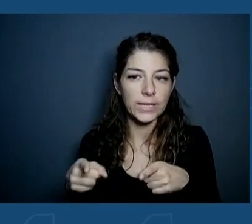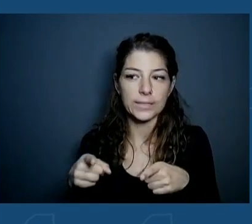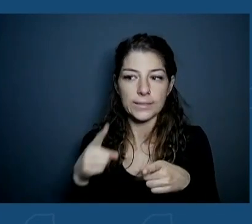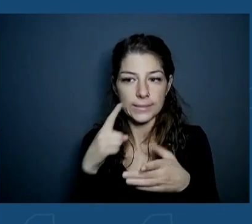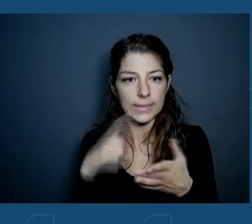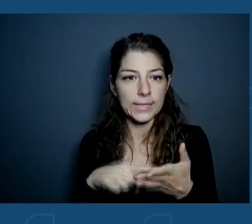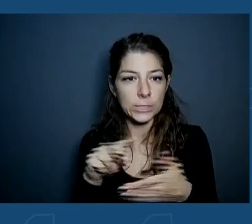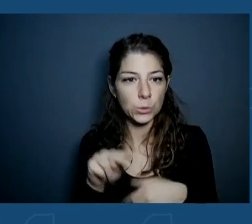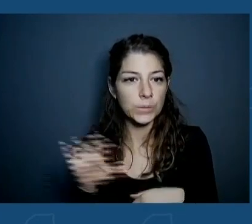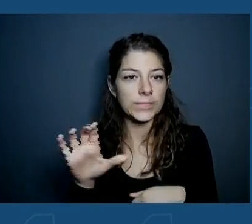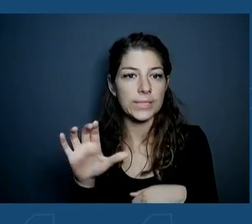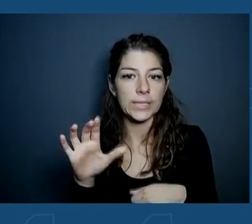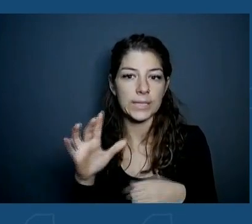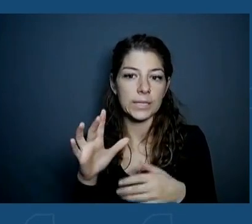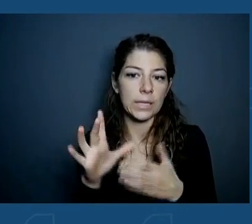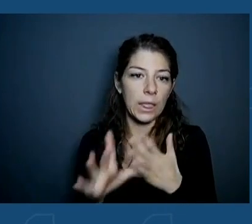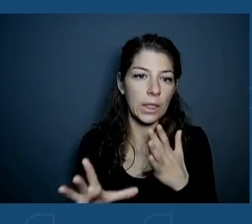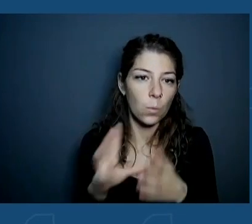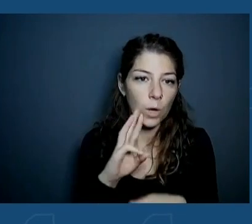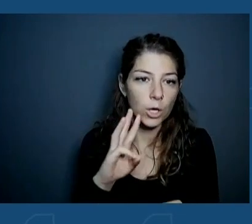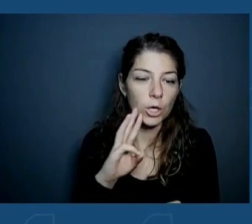I ENCOURAGE PEOPLE TO GET IT.